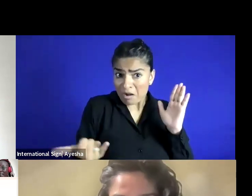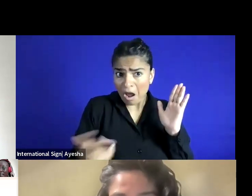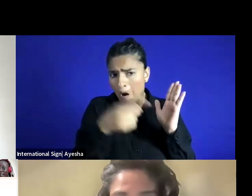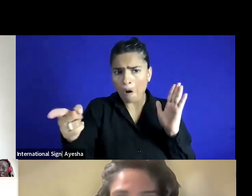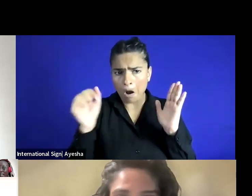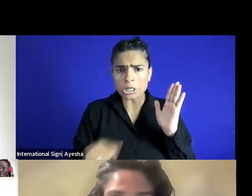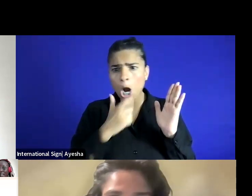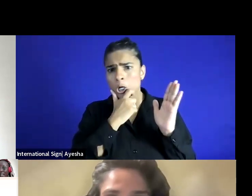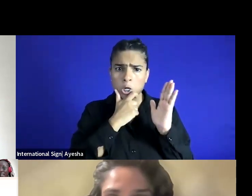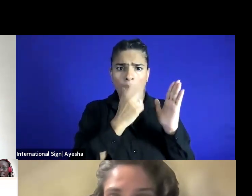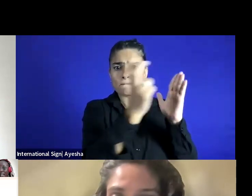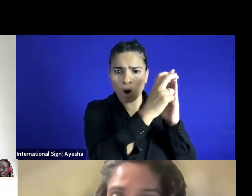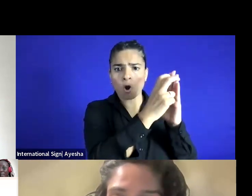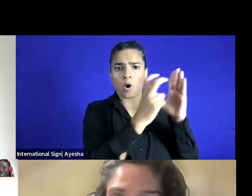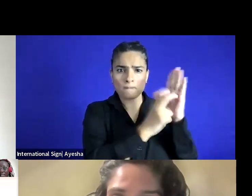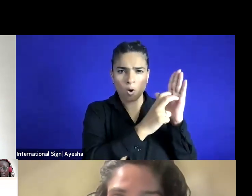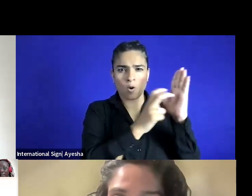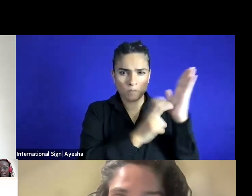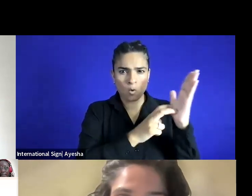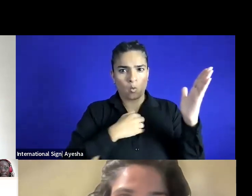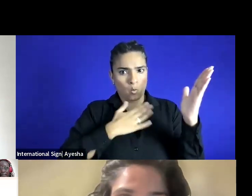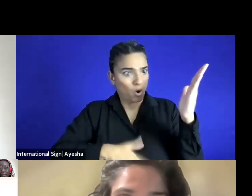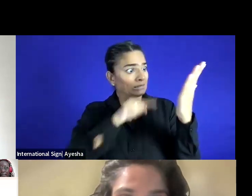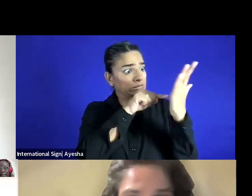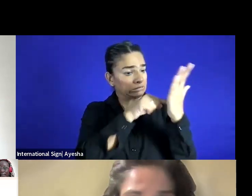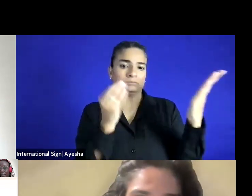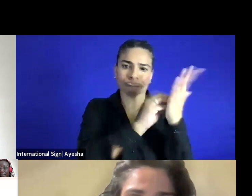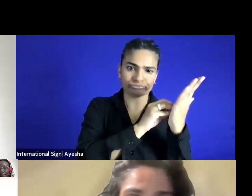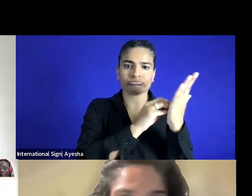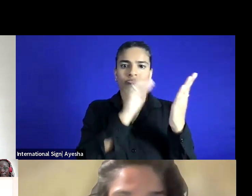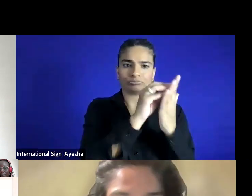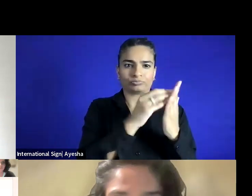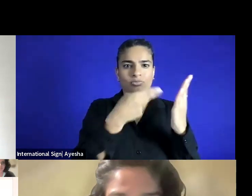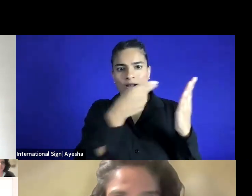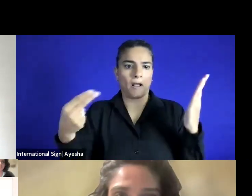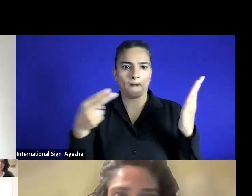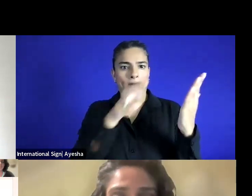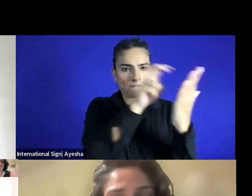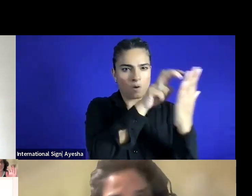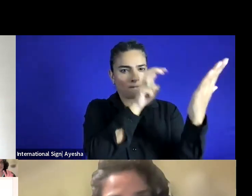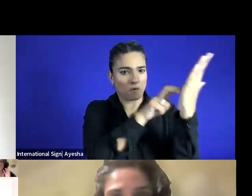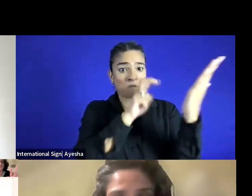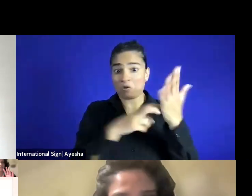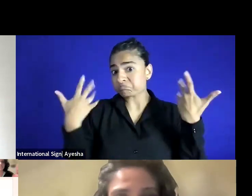I think that is it. Michelle, I think that's fairly once you get on, it's